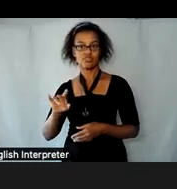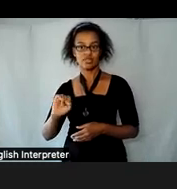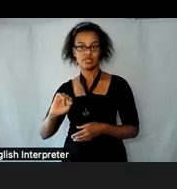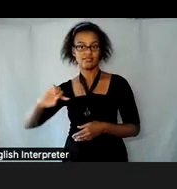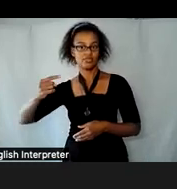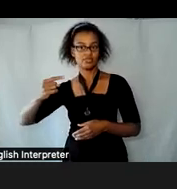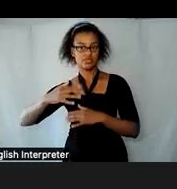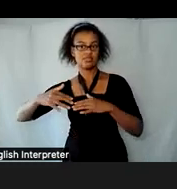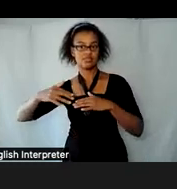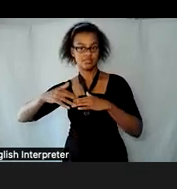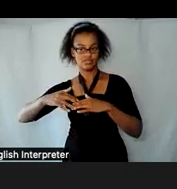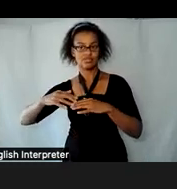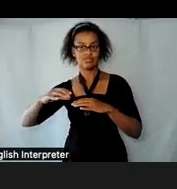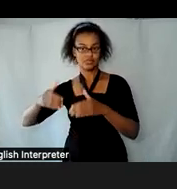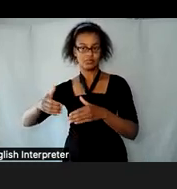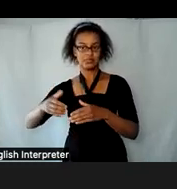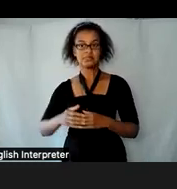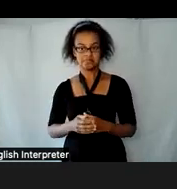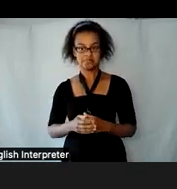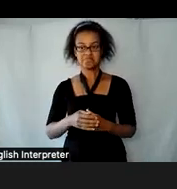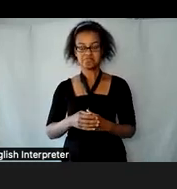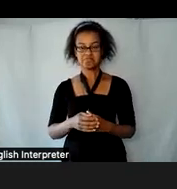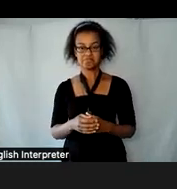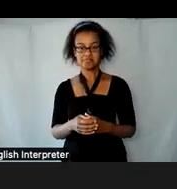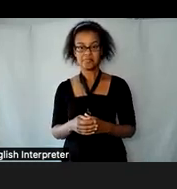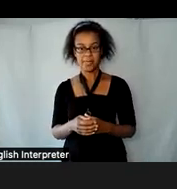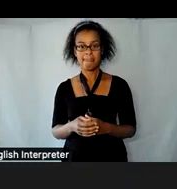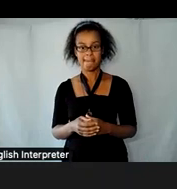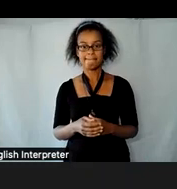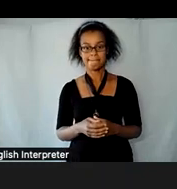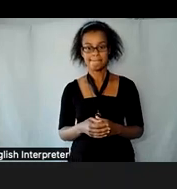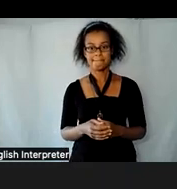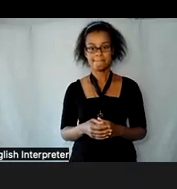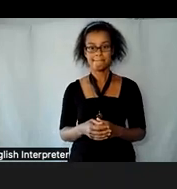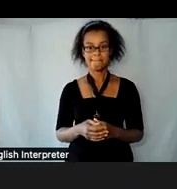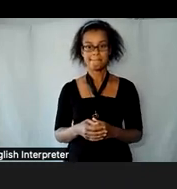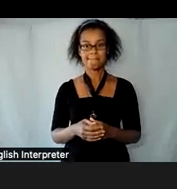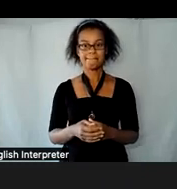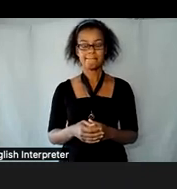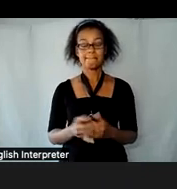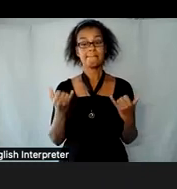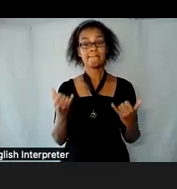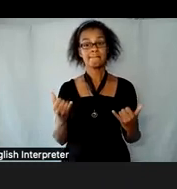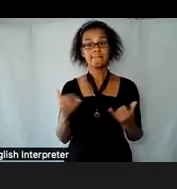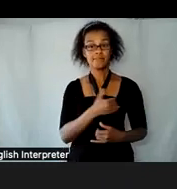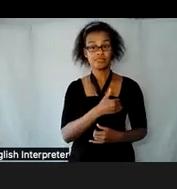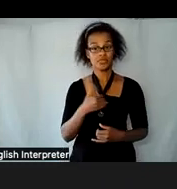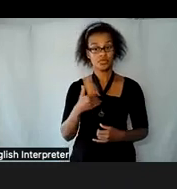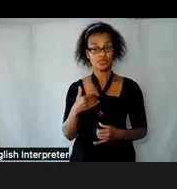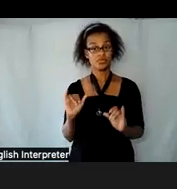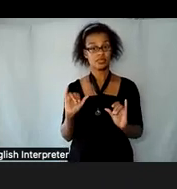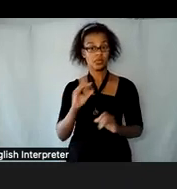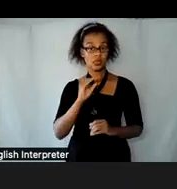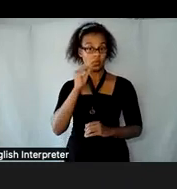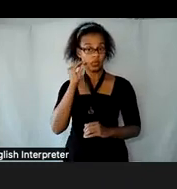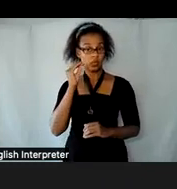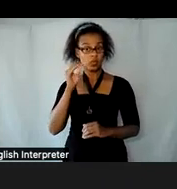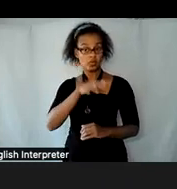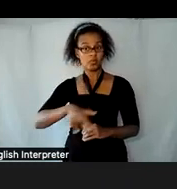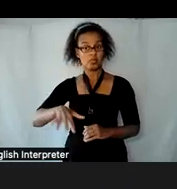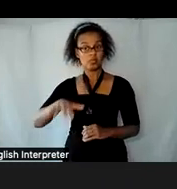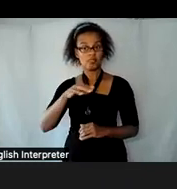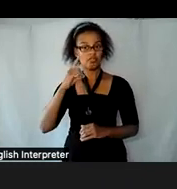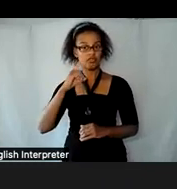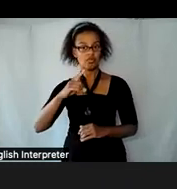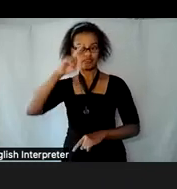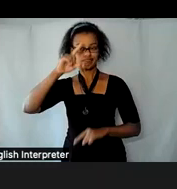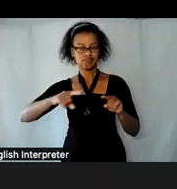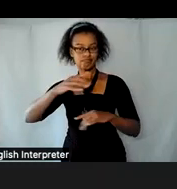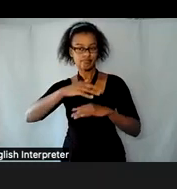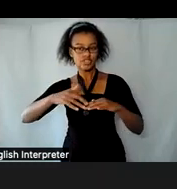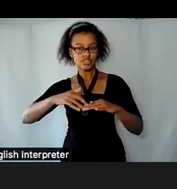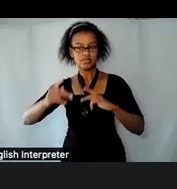Today, Toronto is still the home to many indigenous people from across Turtle Island and around